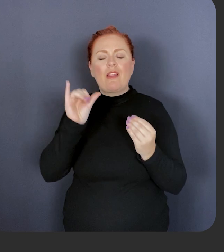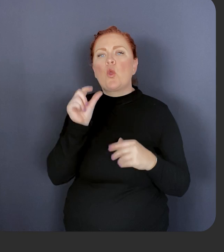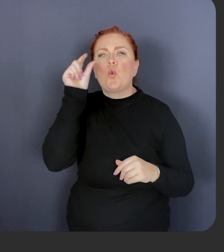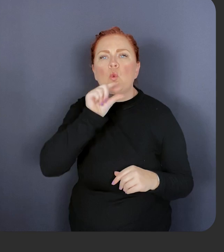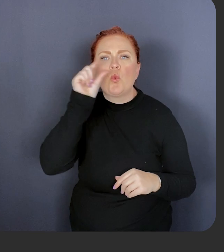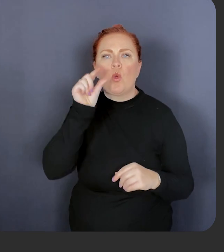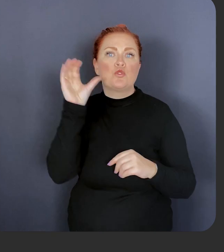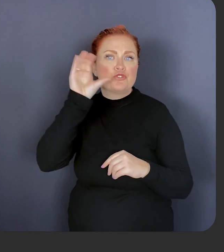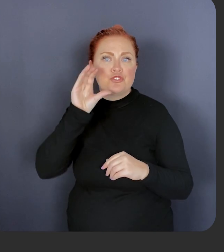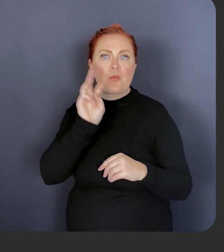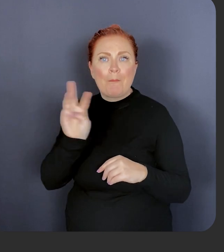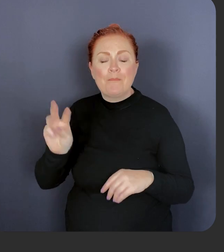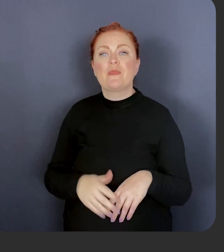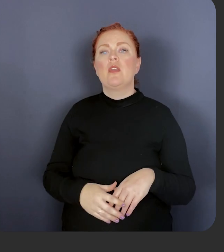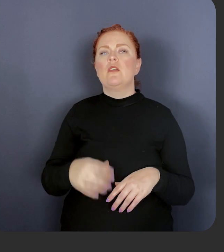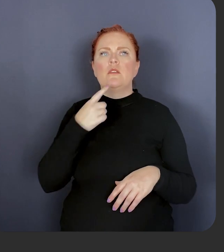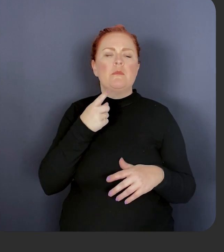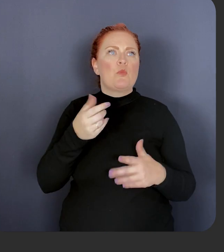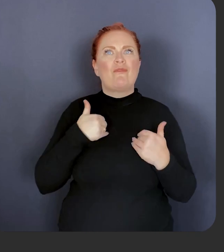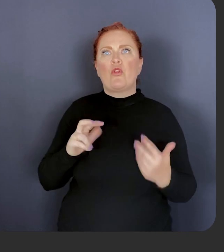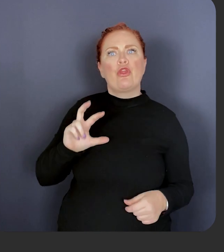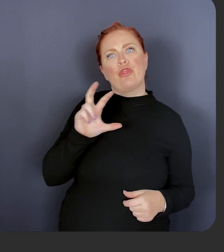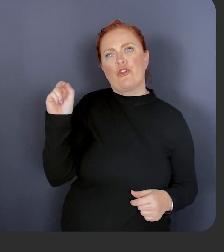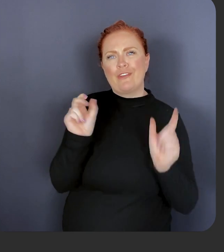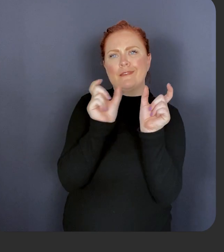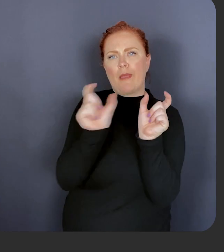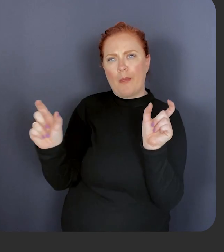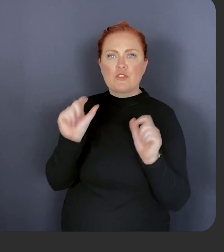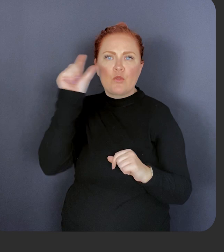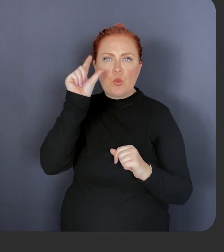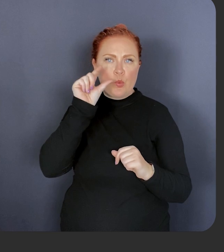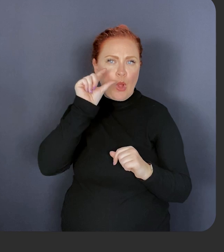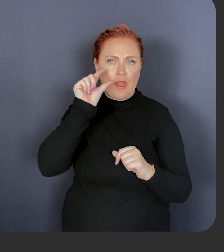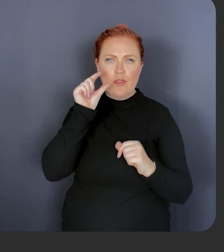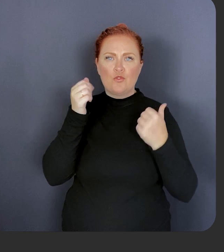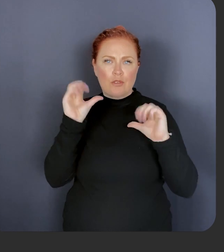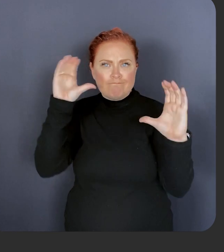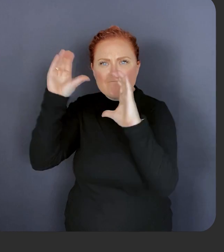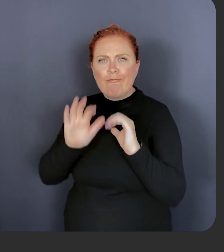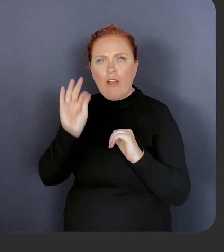a Google Search website, let's say you had 30 tabs of Google Search open, and all of them just